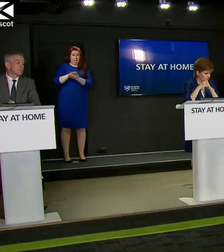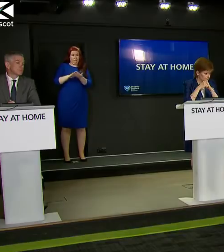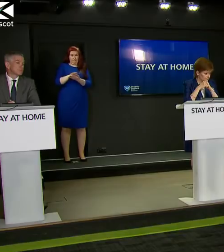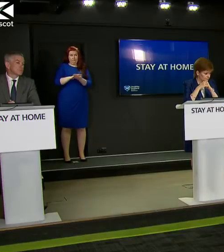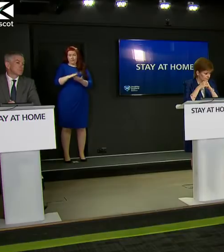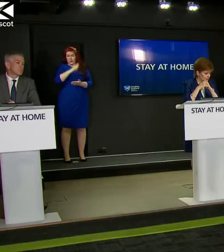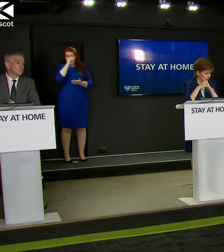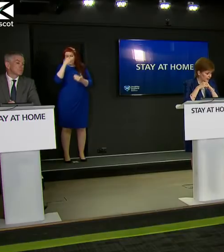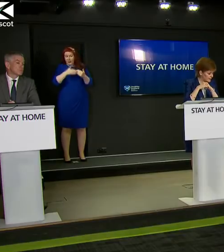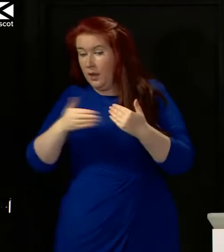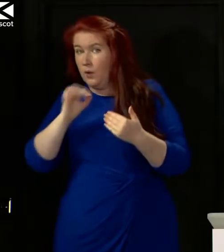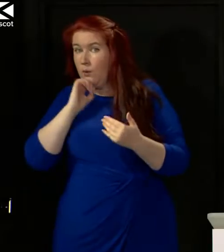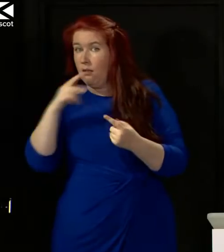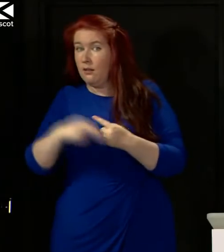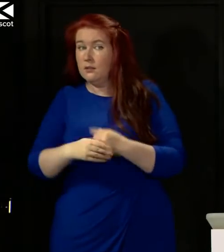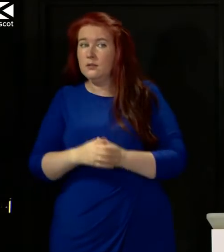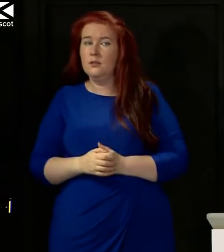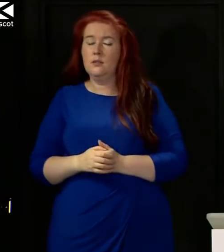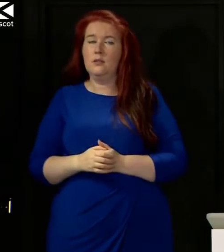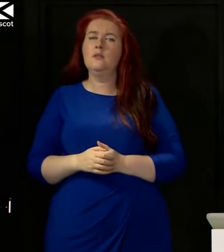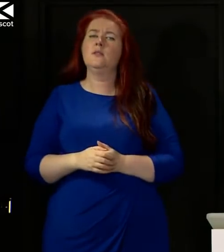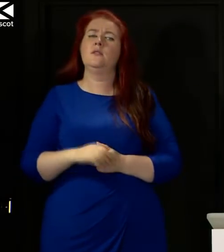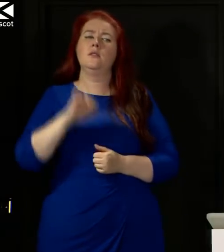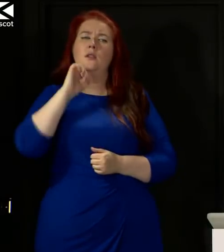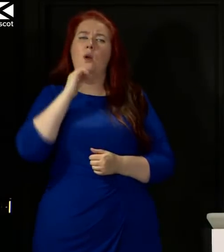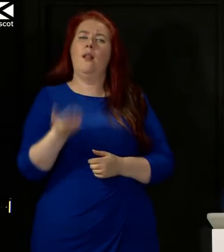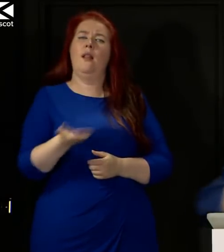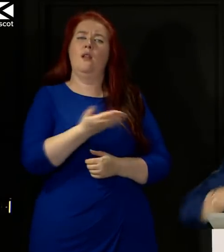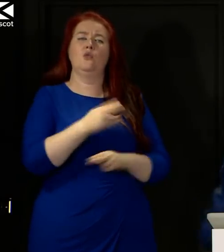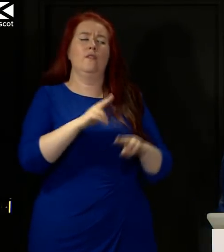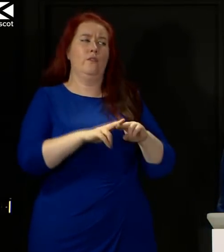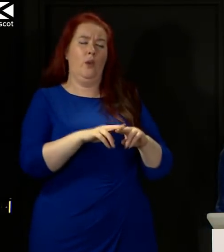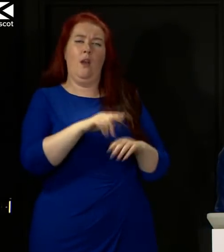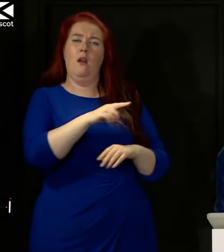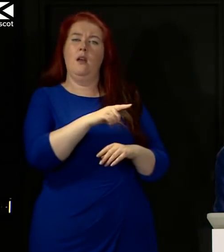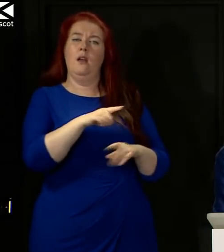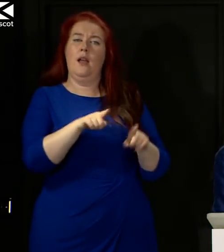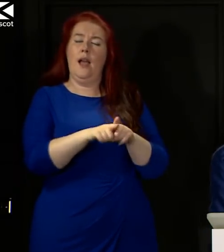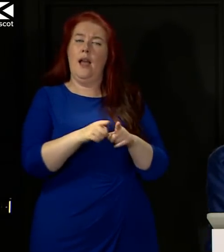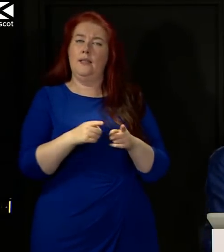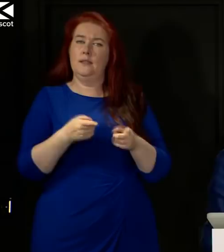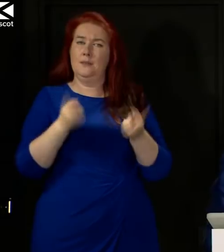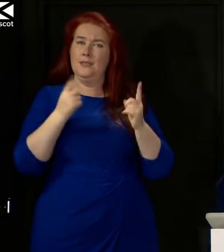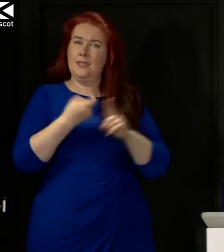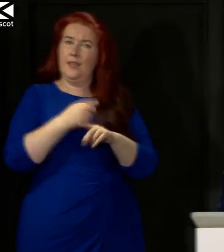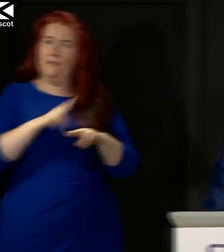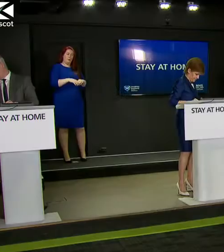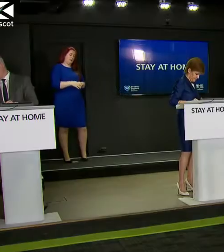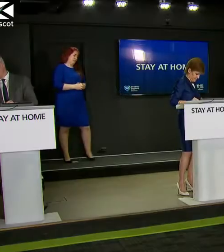I'll hand to Fiona again. Her and Kate Forbes of course are leading these discussions with the UK Government.